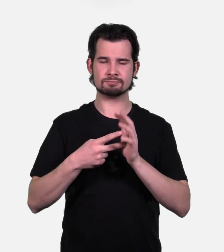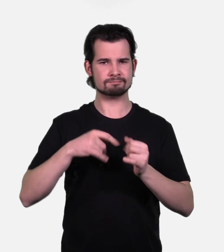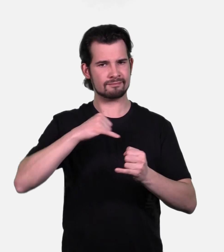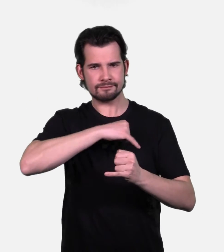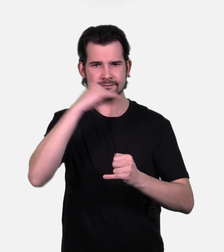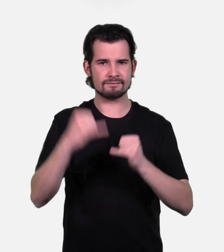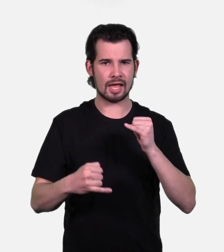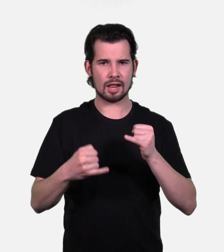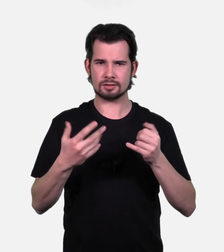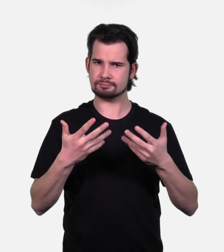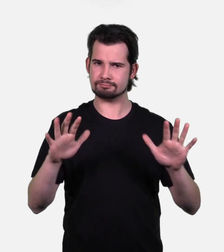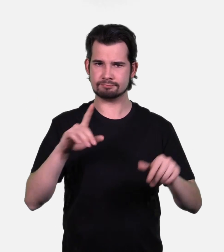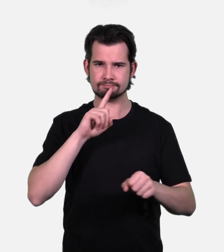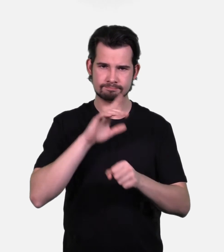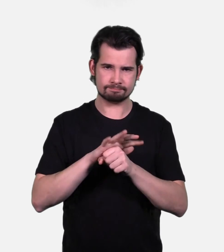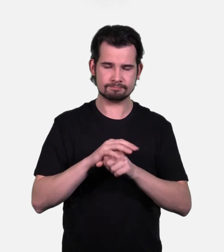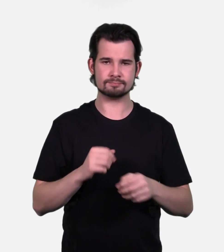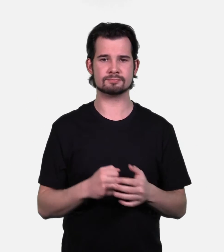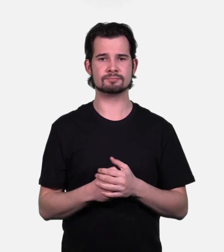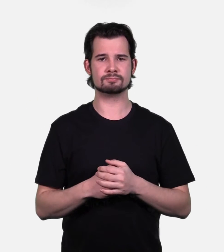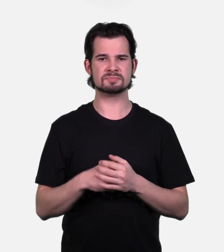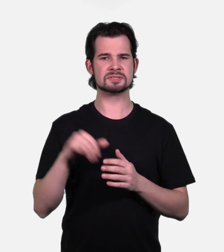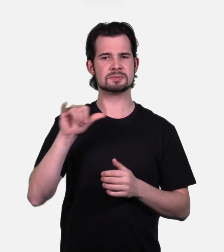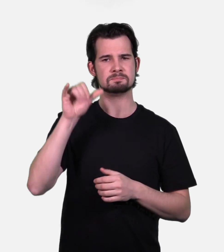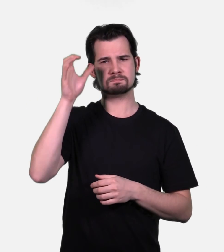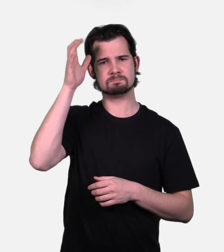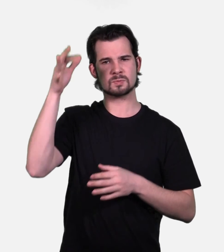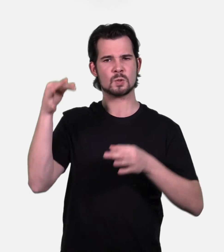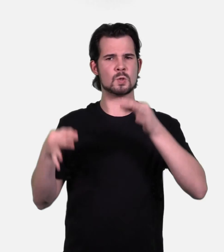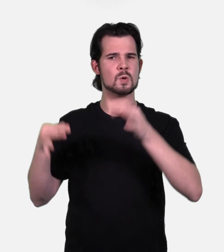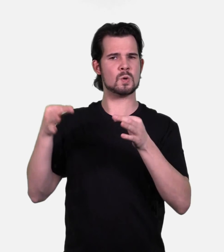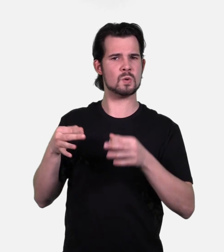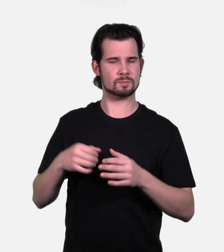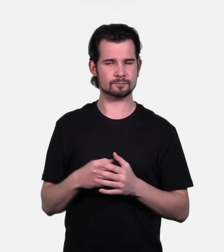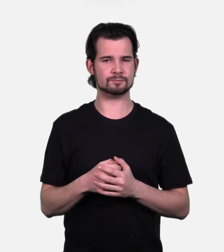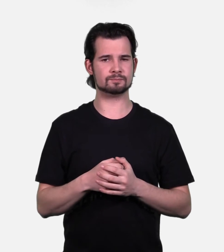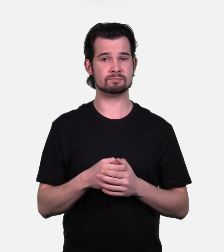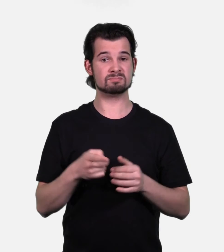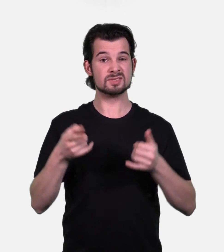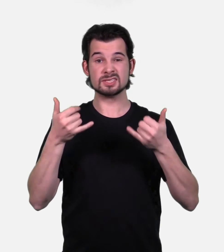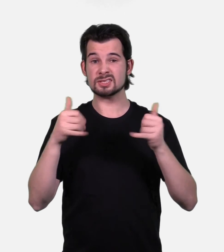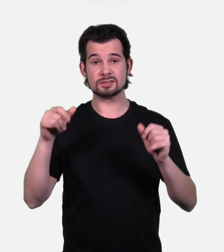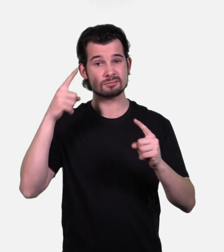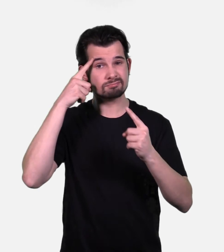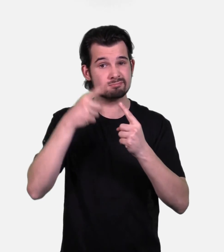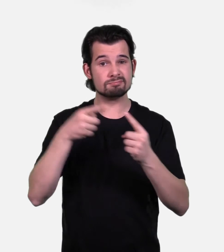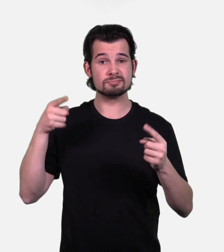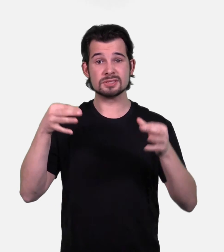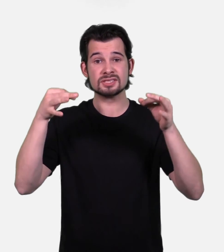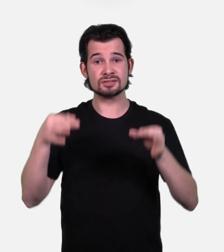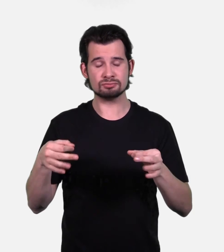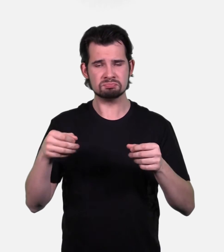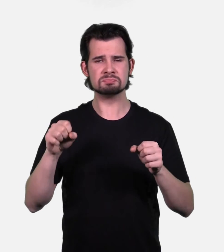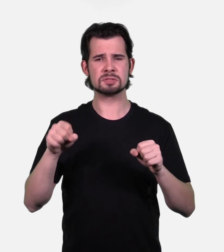it’s considered final and binding, similar to that of a court. However, should you disagree with a decision,